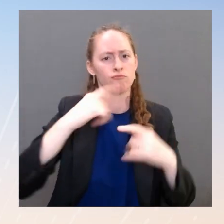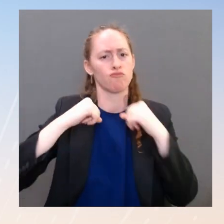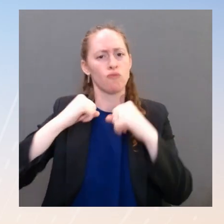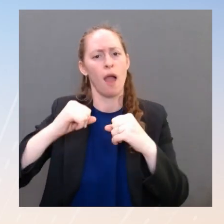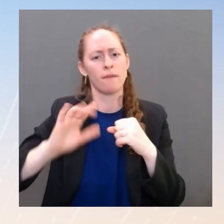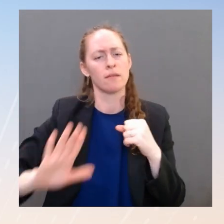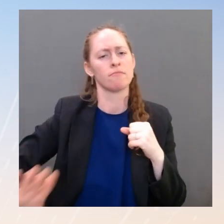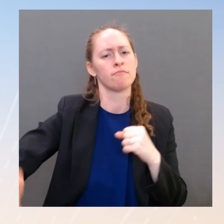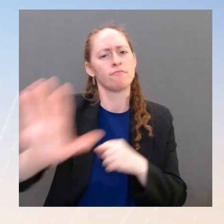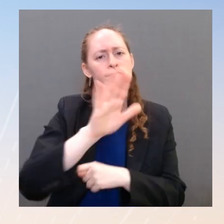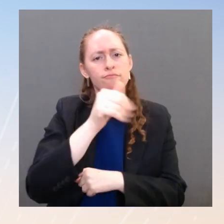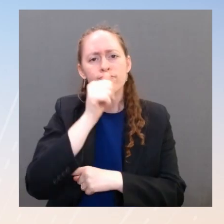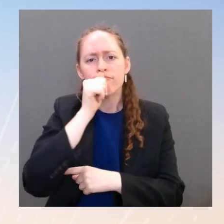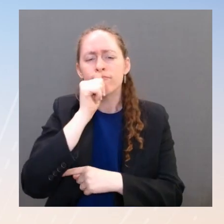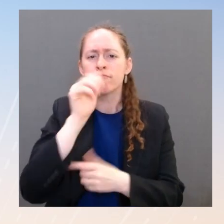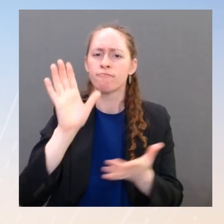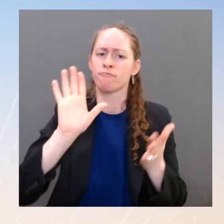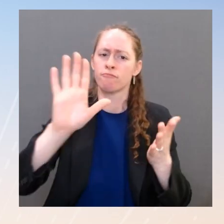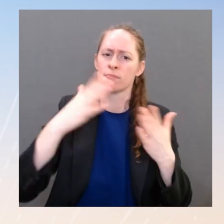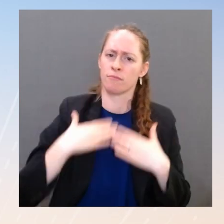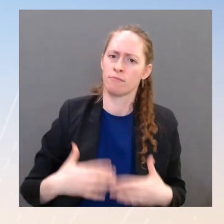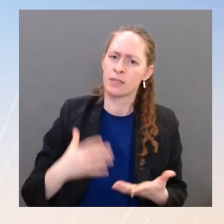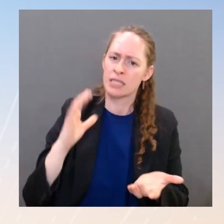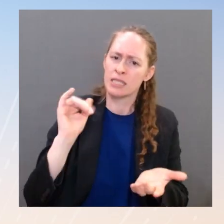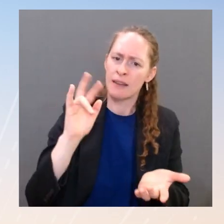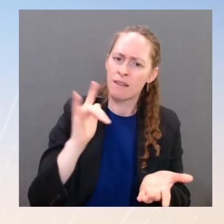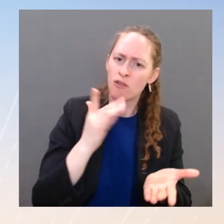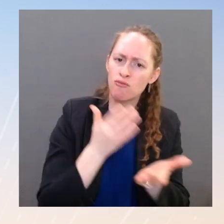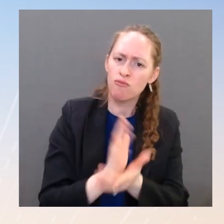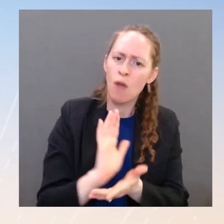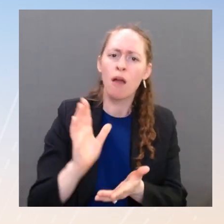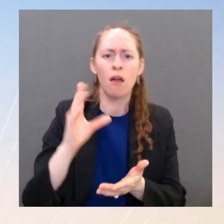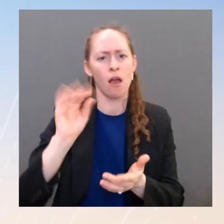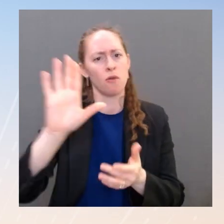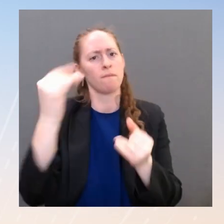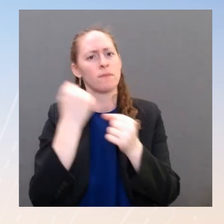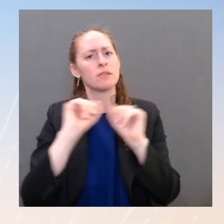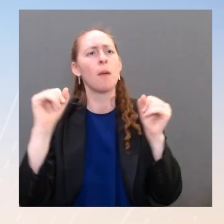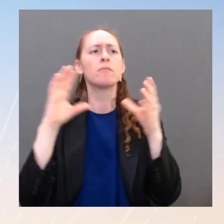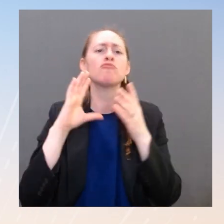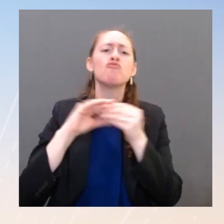The Press: But -- okay. There's this woman, Nina Jankowicz, who is going to be in charge of the board.